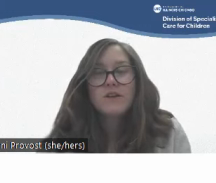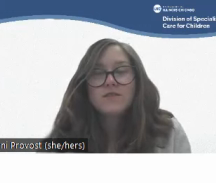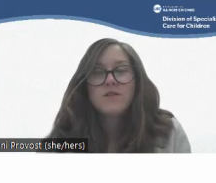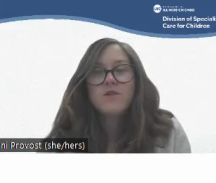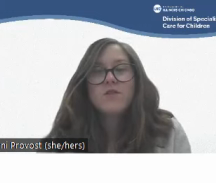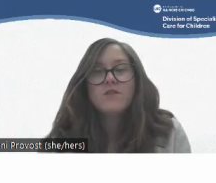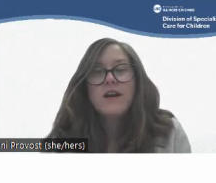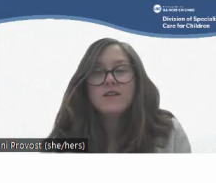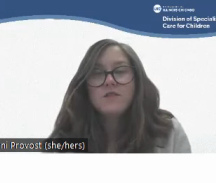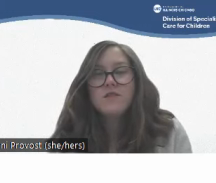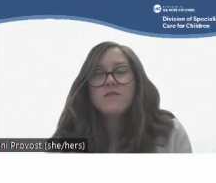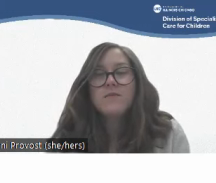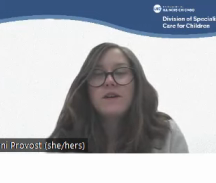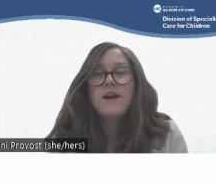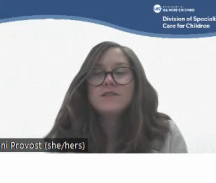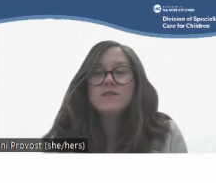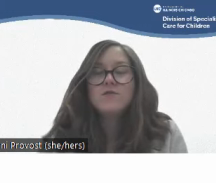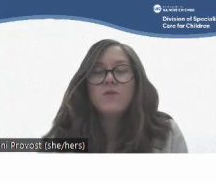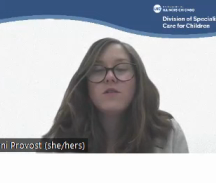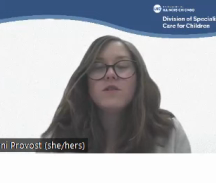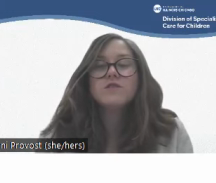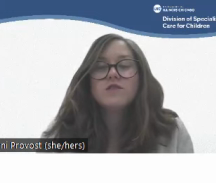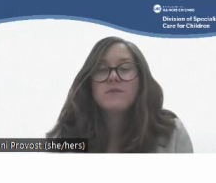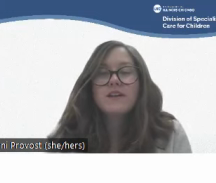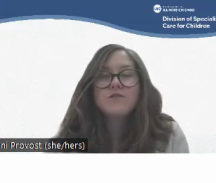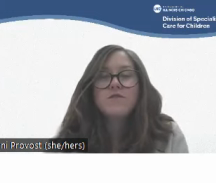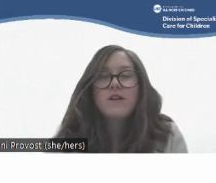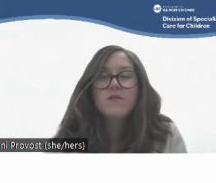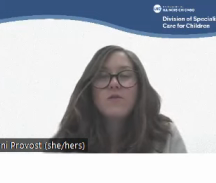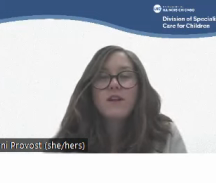because when you go to the doctor they may ask you or your insurance may ask you to fill out a